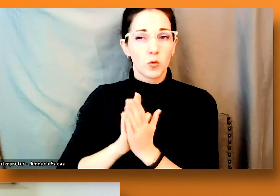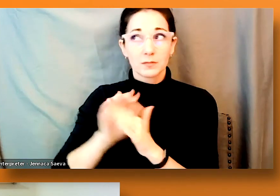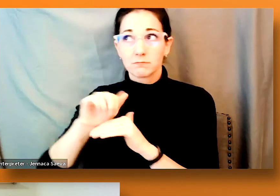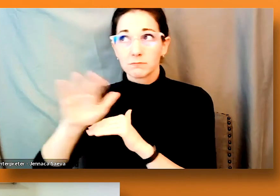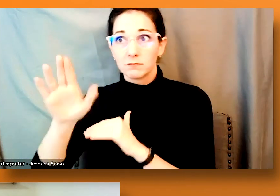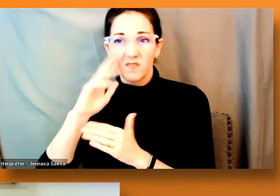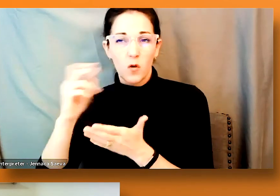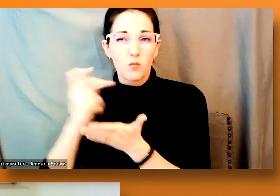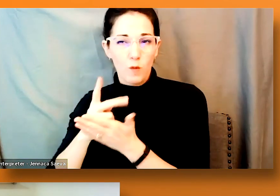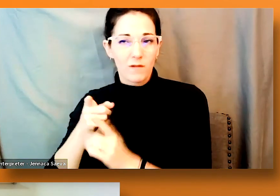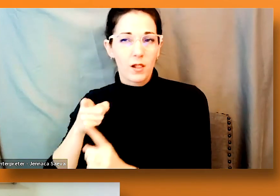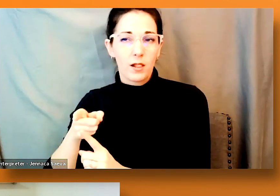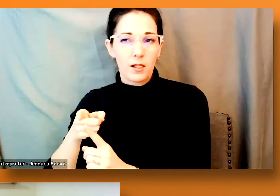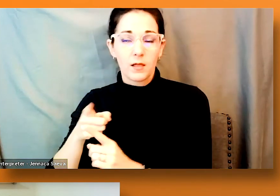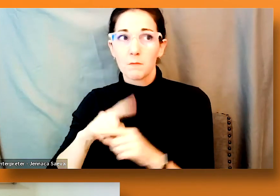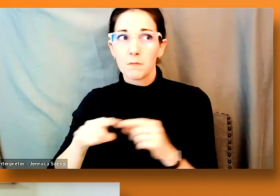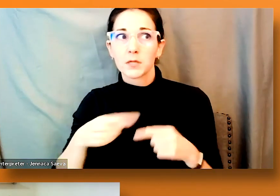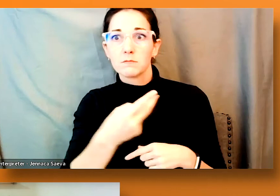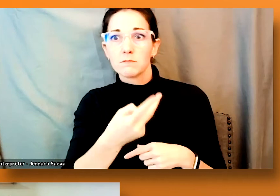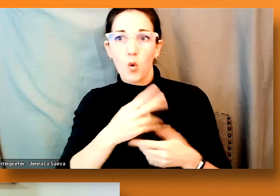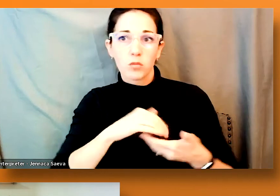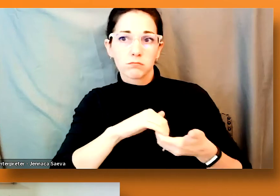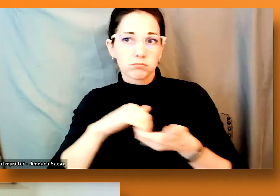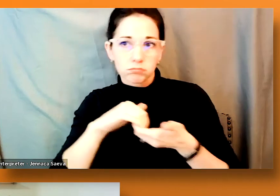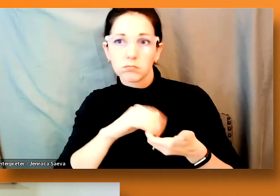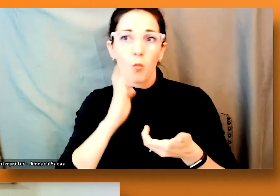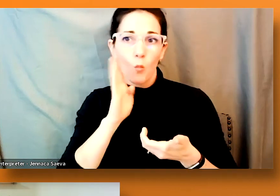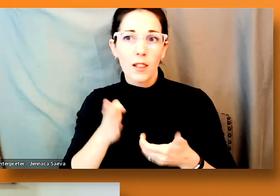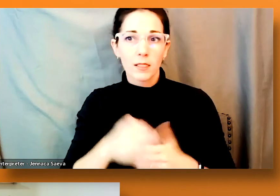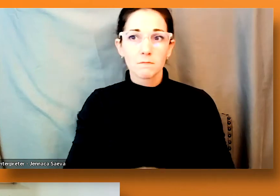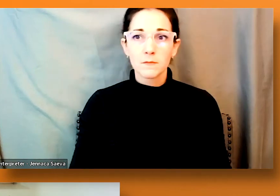to the sponsor for approval.